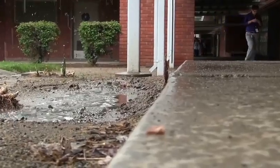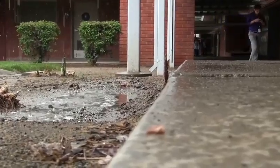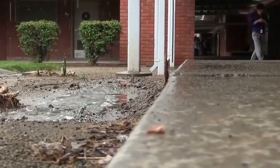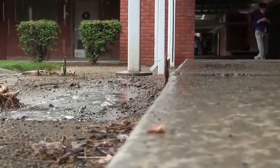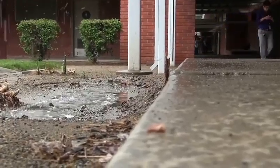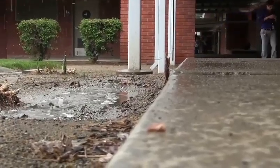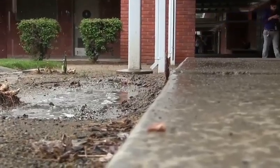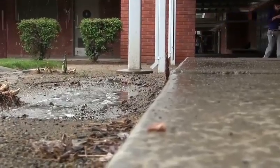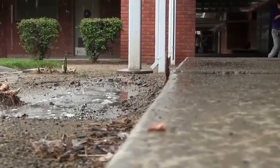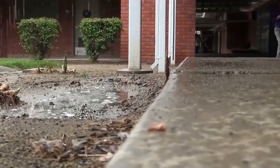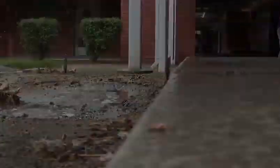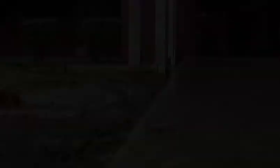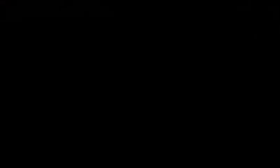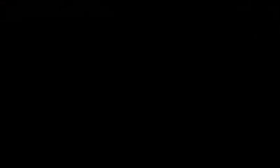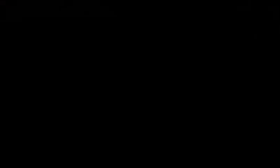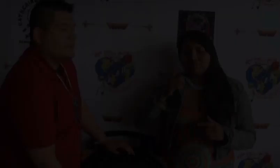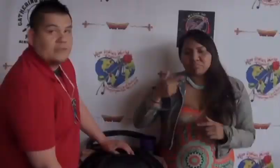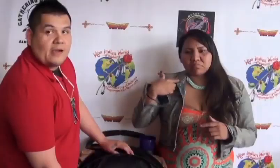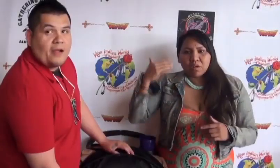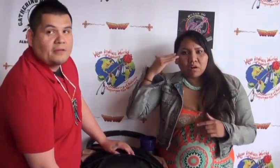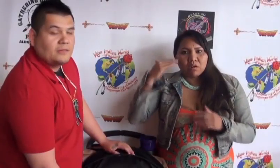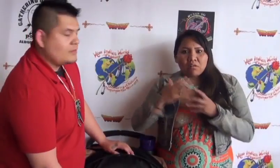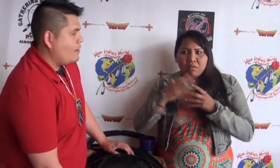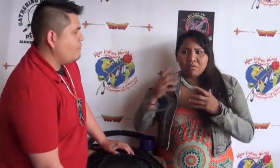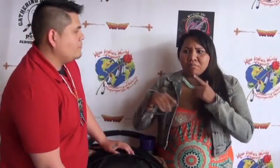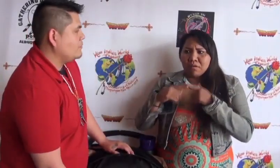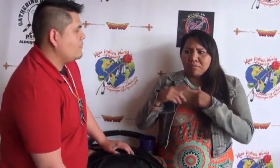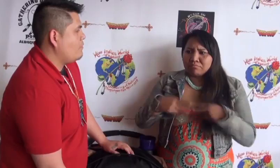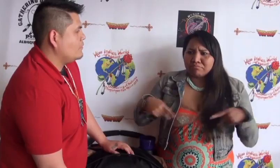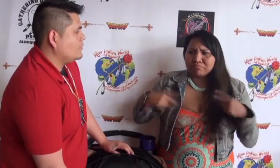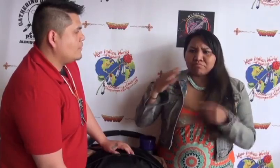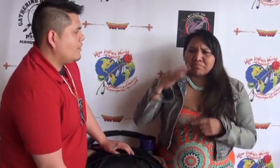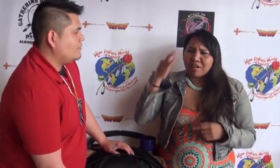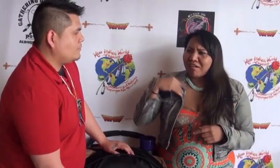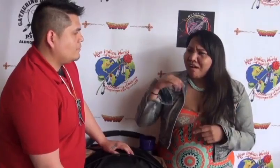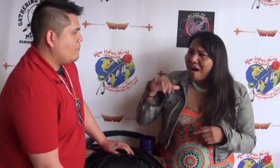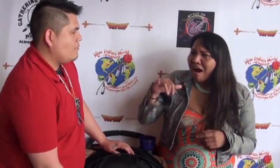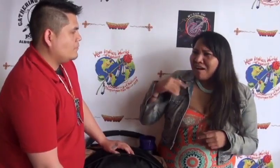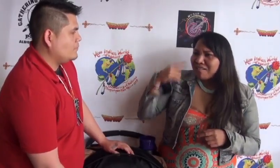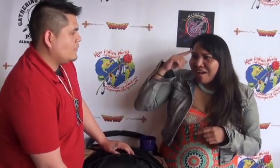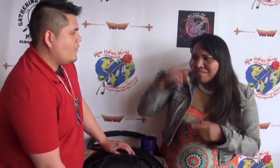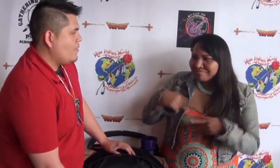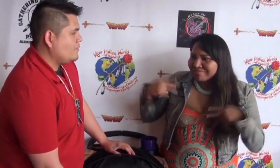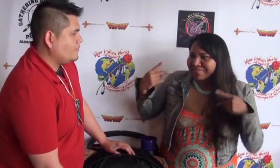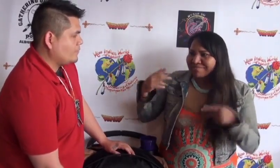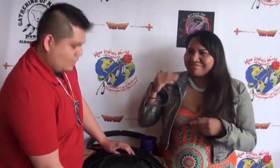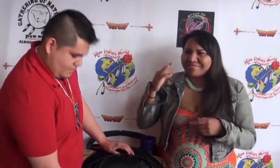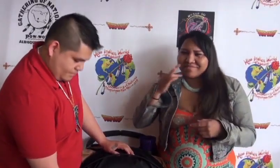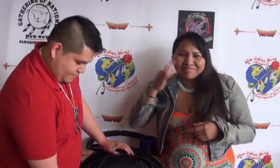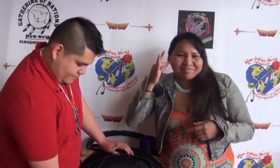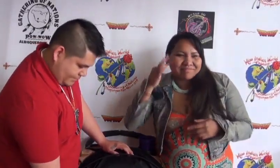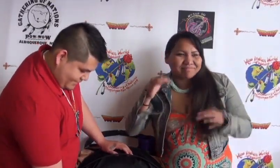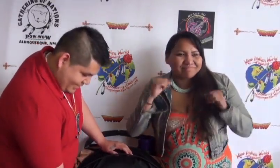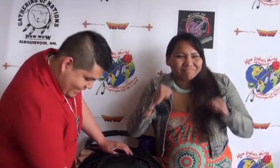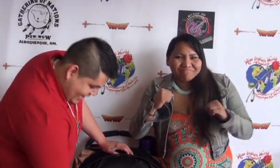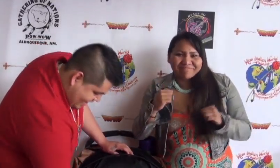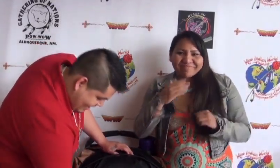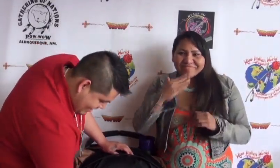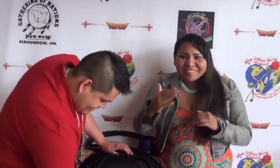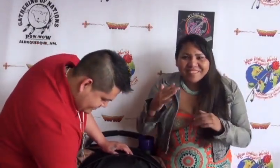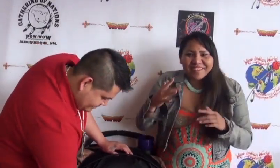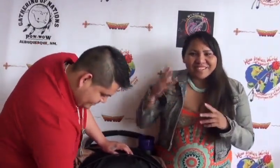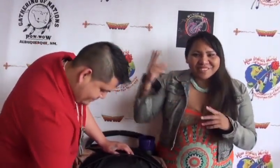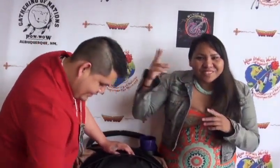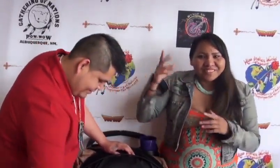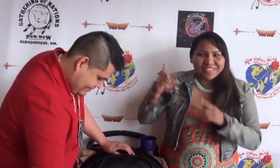Sarah: I remember learning about Christopher Columbus in school.